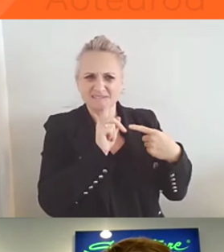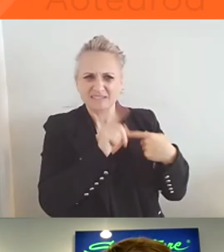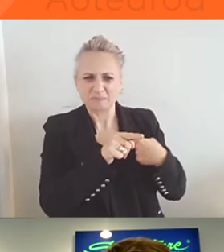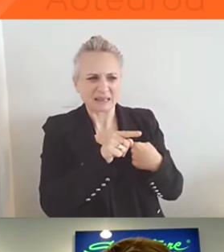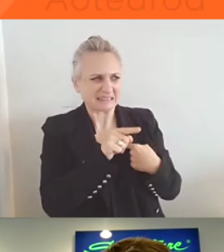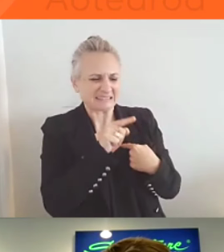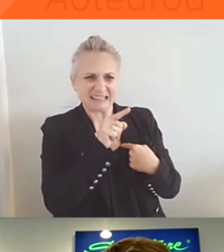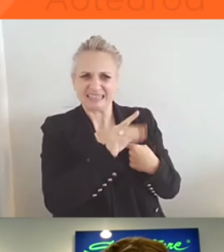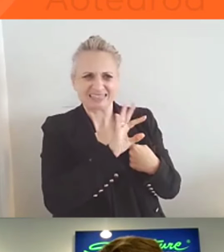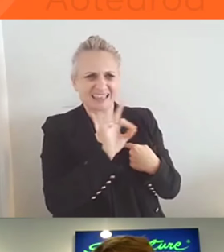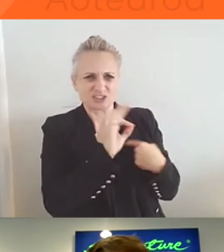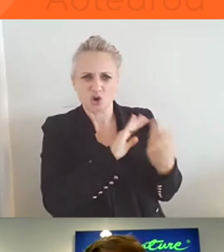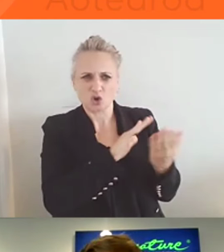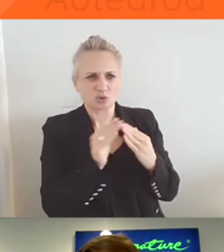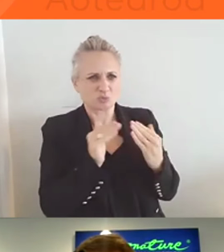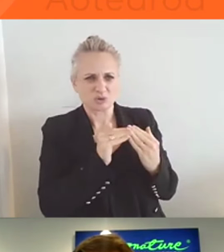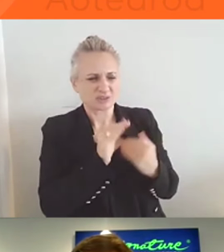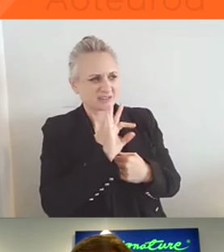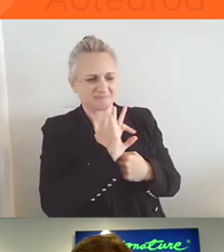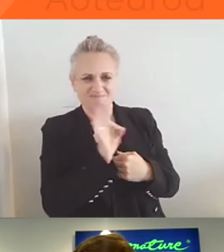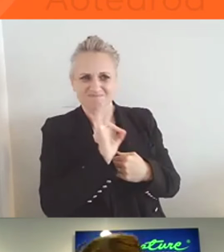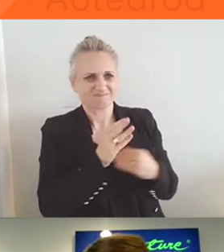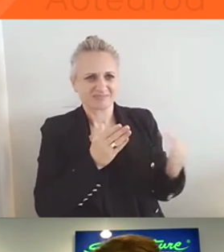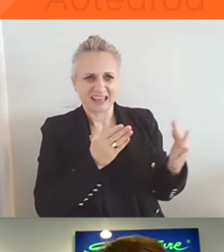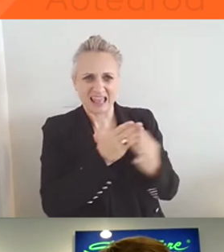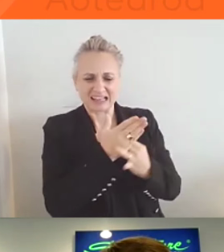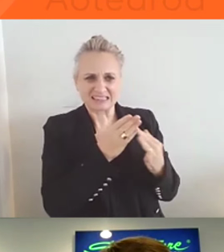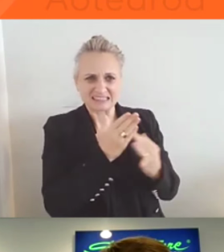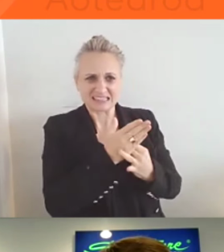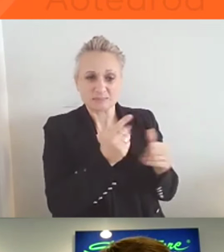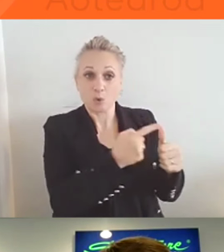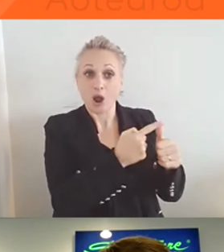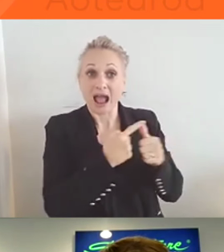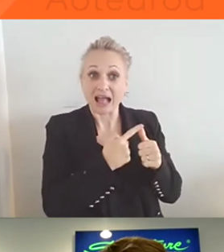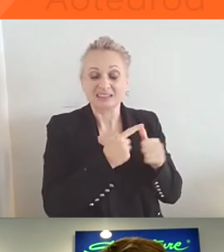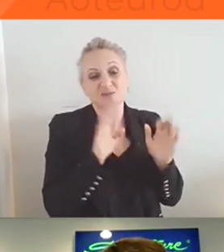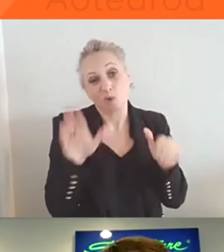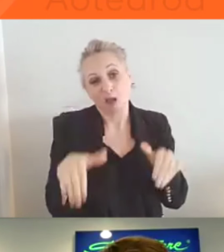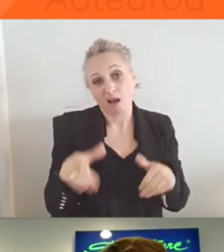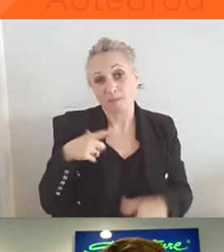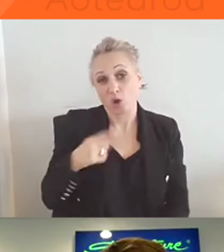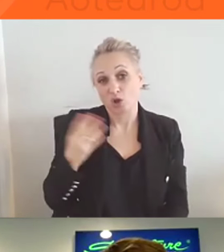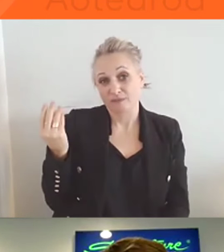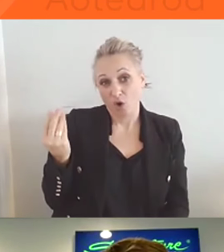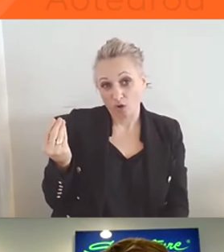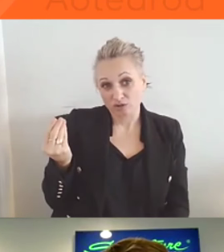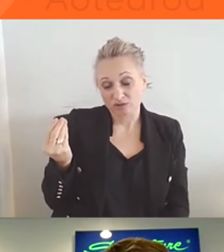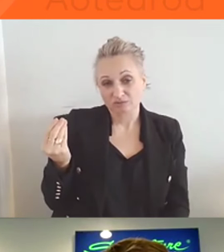and that's not accessible. And the main reasons that came back were because of the cost and a little bit around the nature of